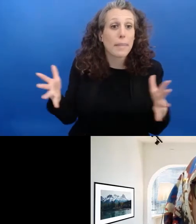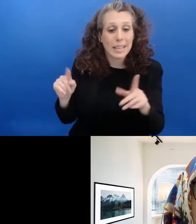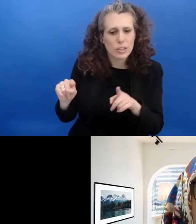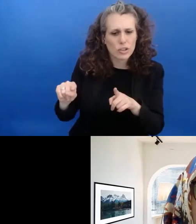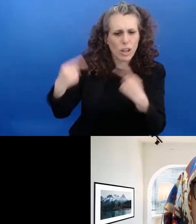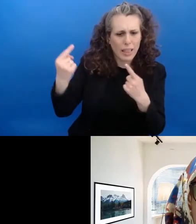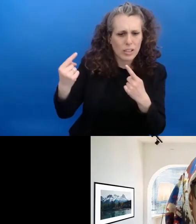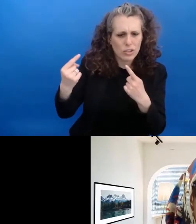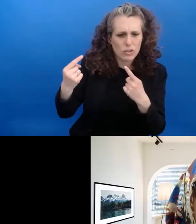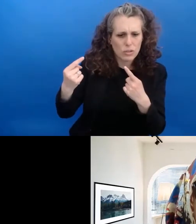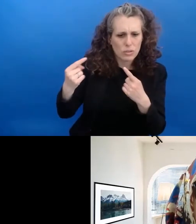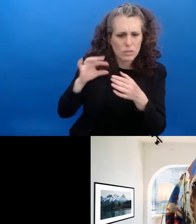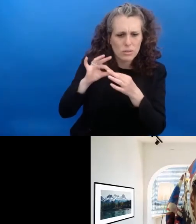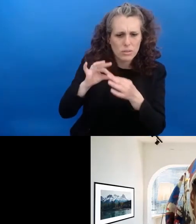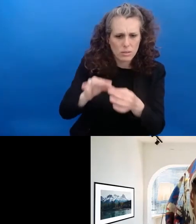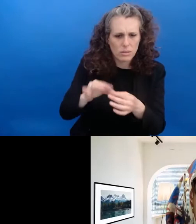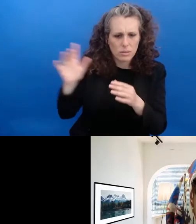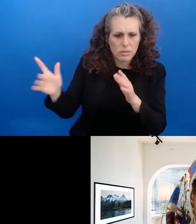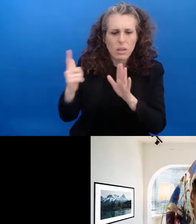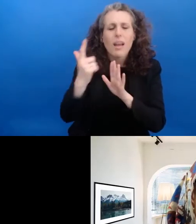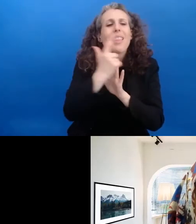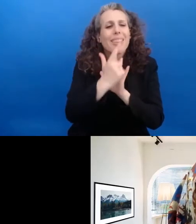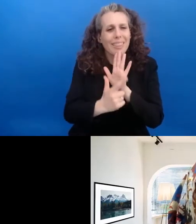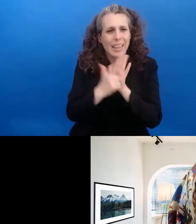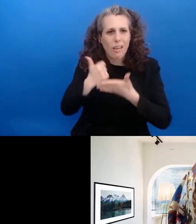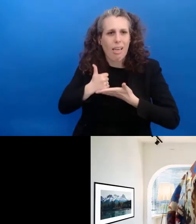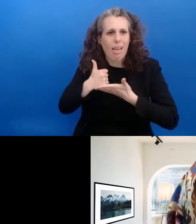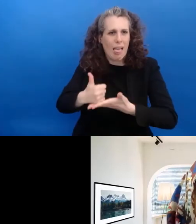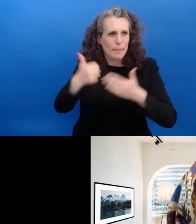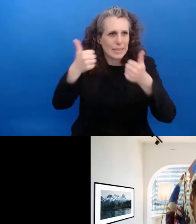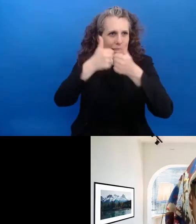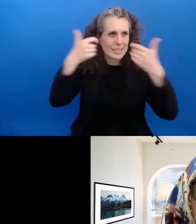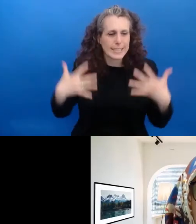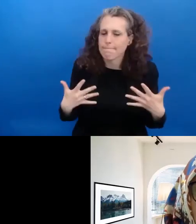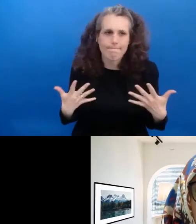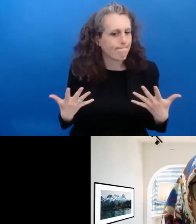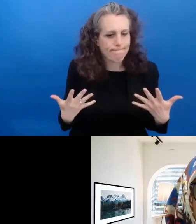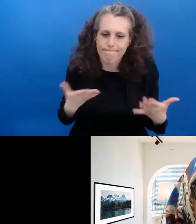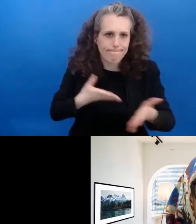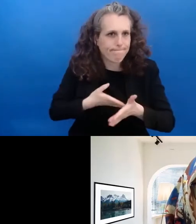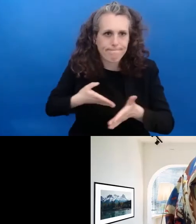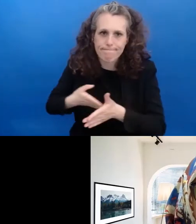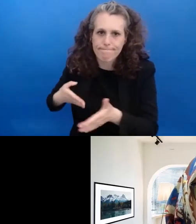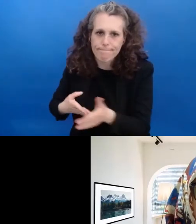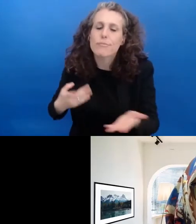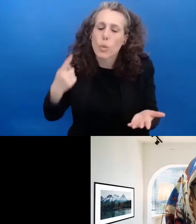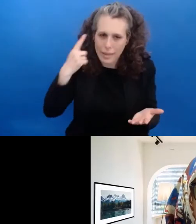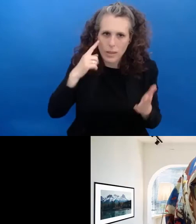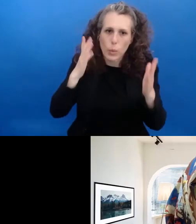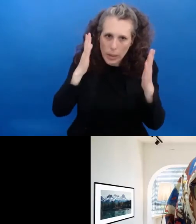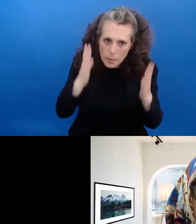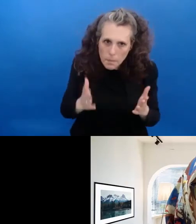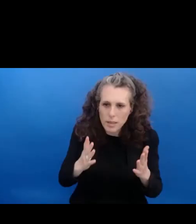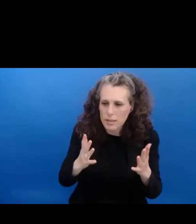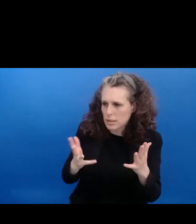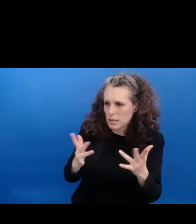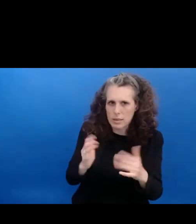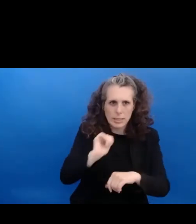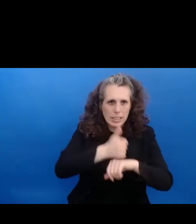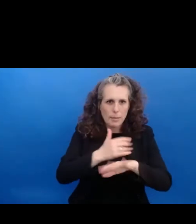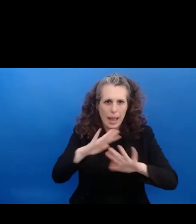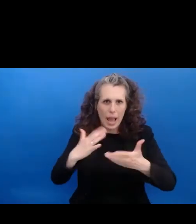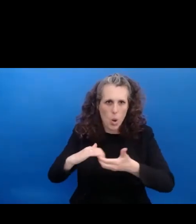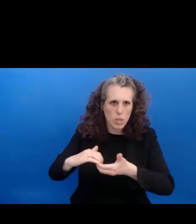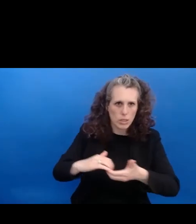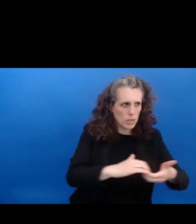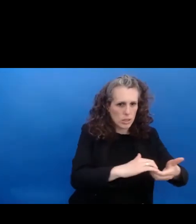gpv survivors so i think it will be very important also to build collaboration work together with a